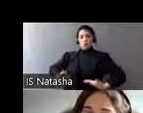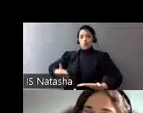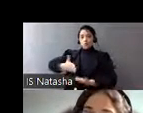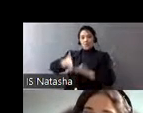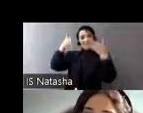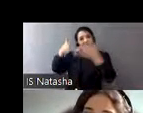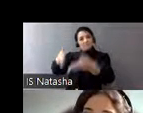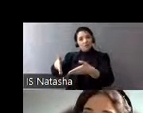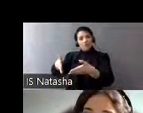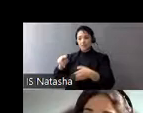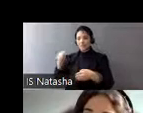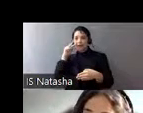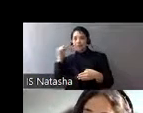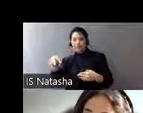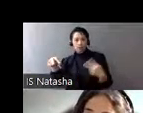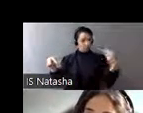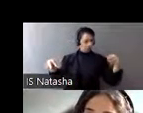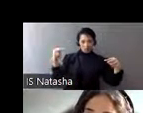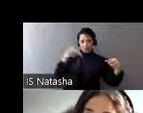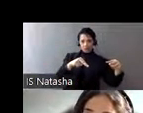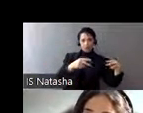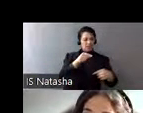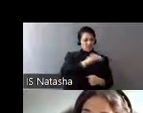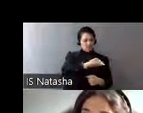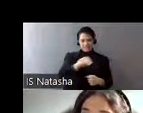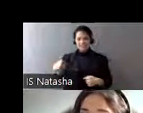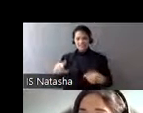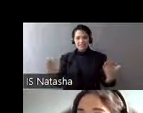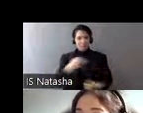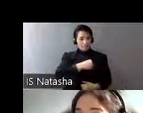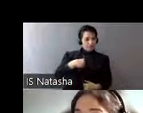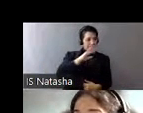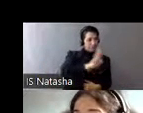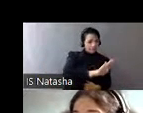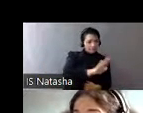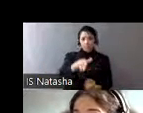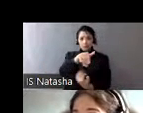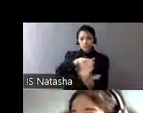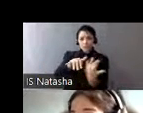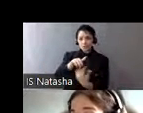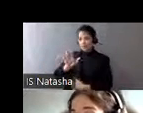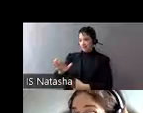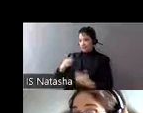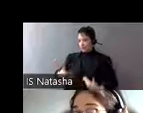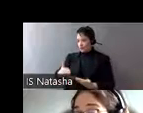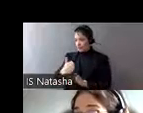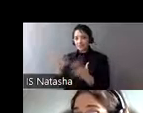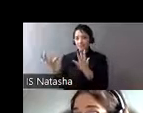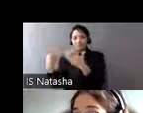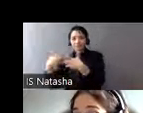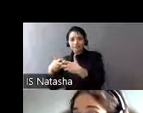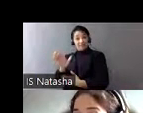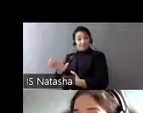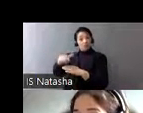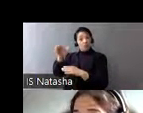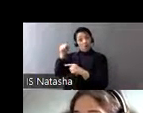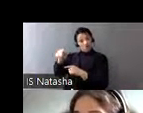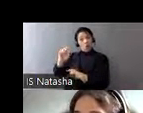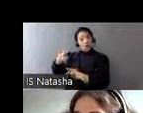And because it is much more focused on aligning with the convention, CRPD and with policy